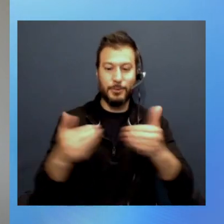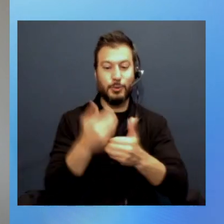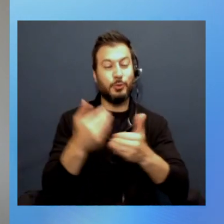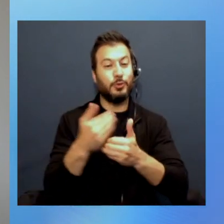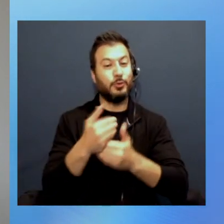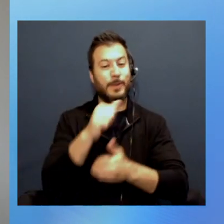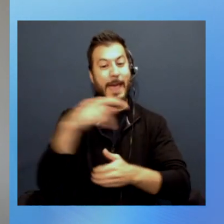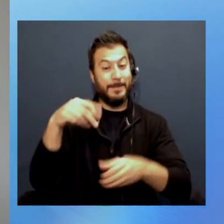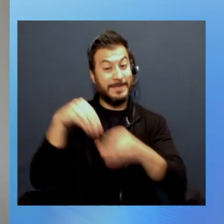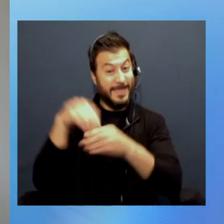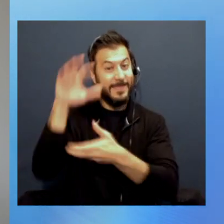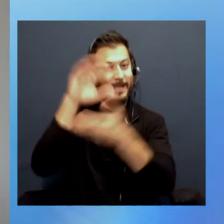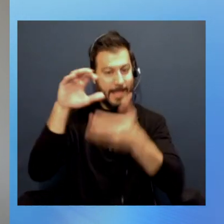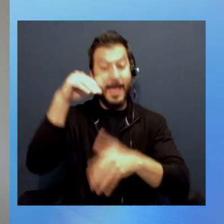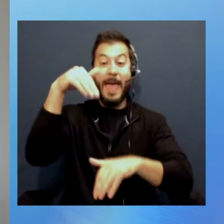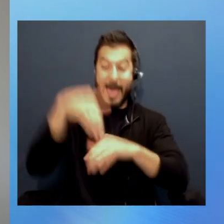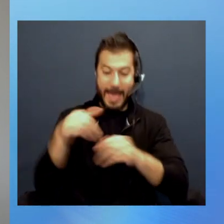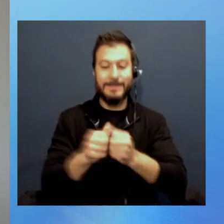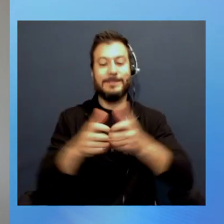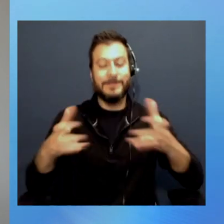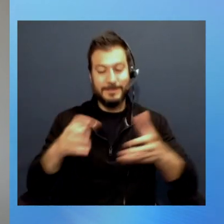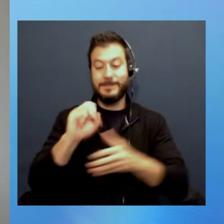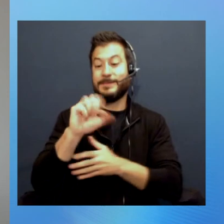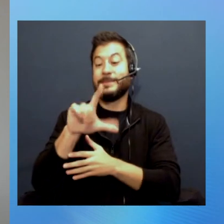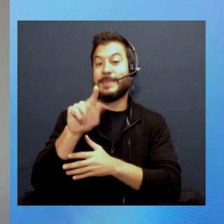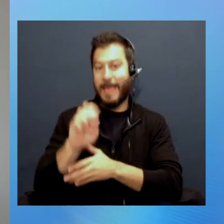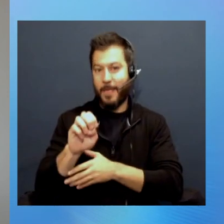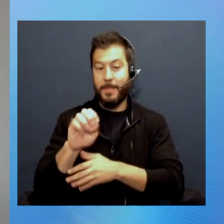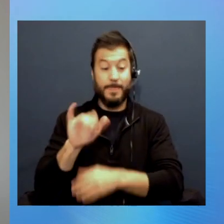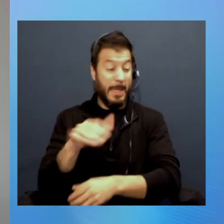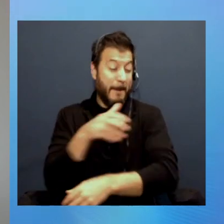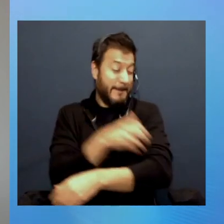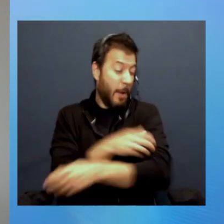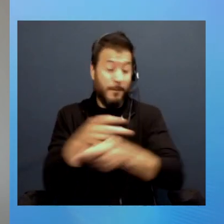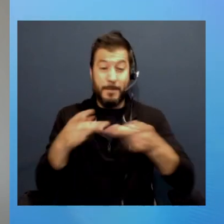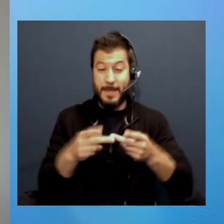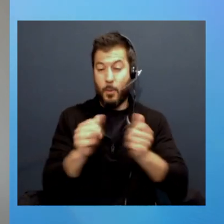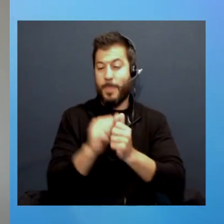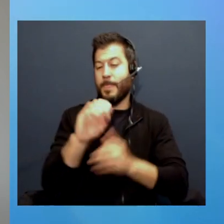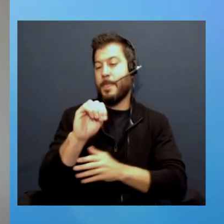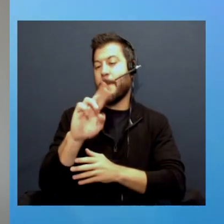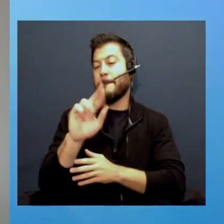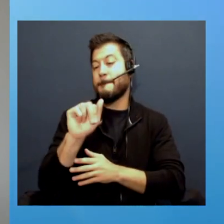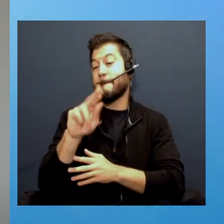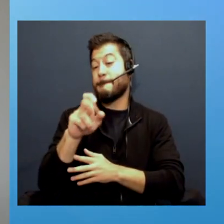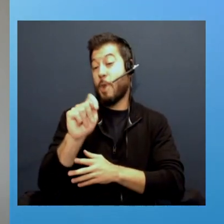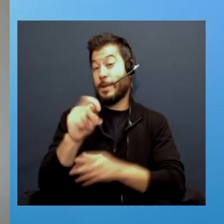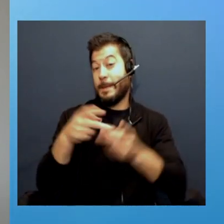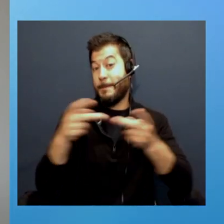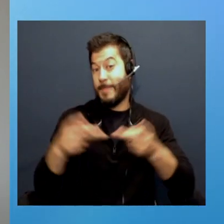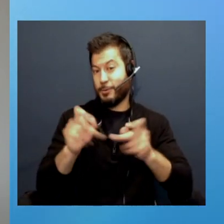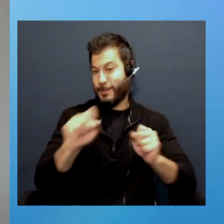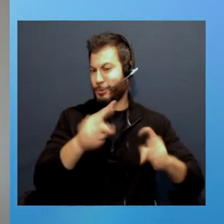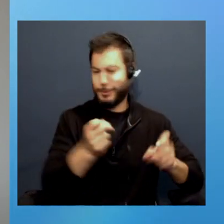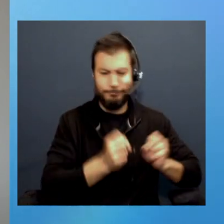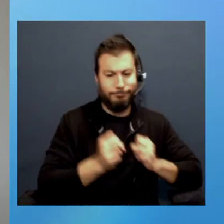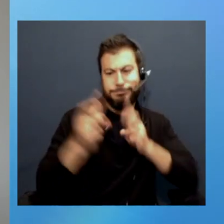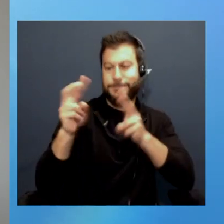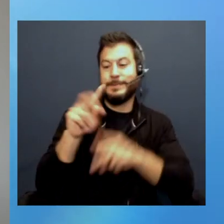deploy UE applications in the Cloud at scale. The powerful thing with the Marketplace solution is you can simply upload